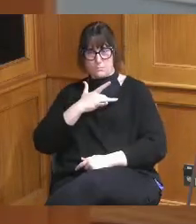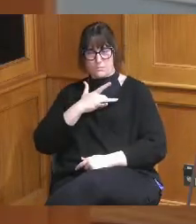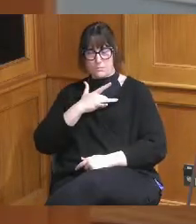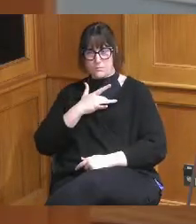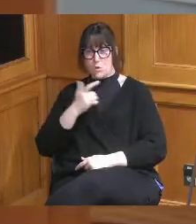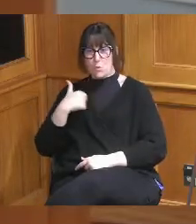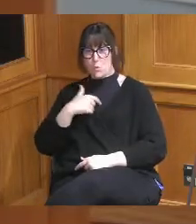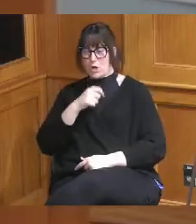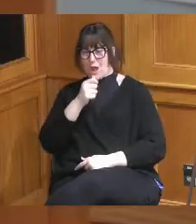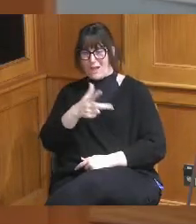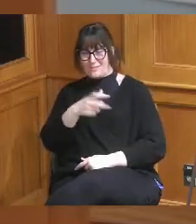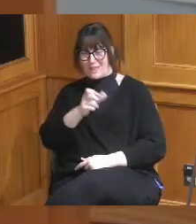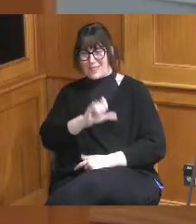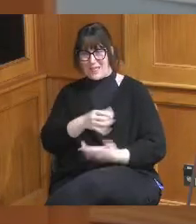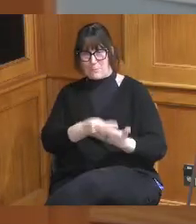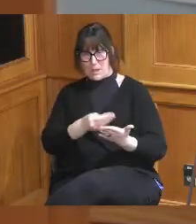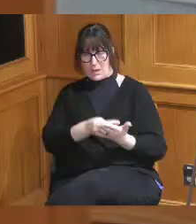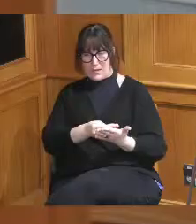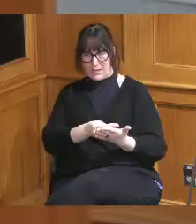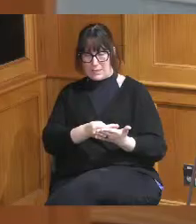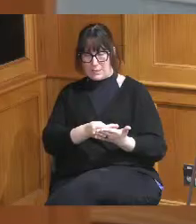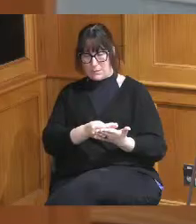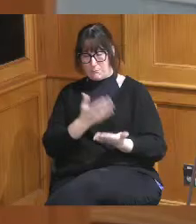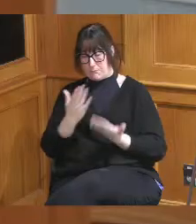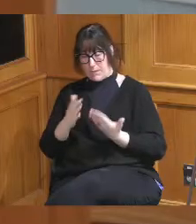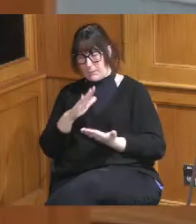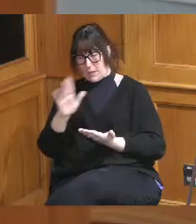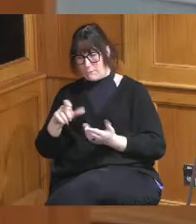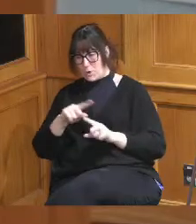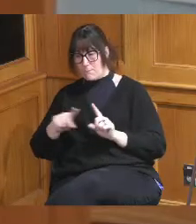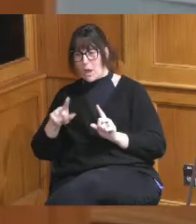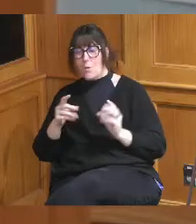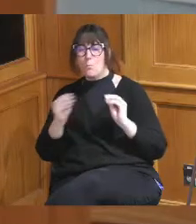until we maybe ever but definitely until we get these more of these County projects happening so